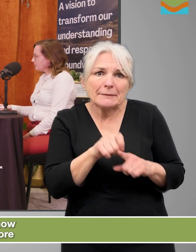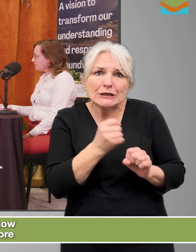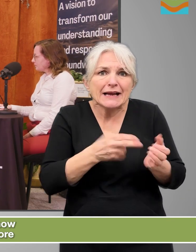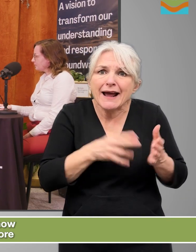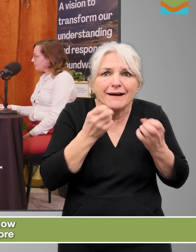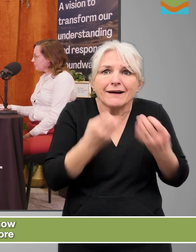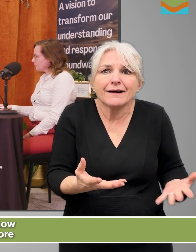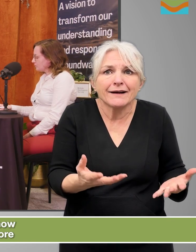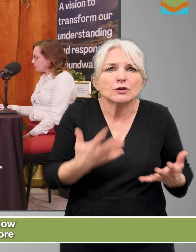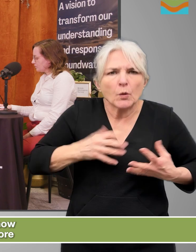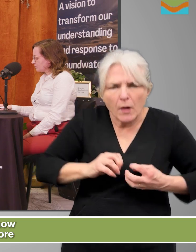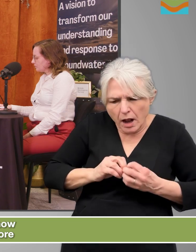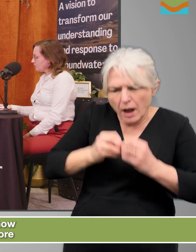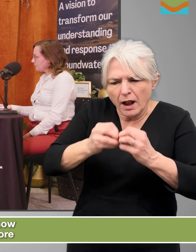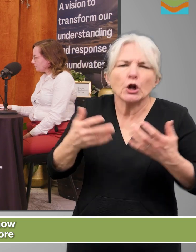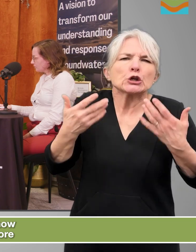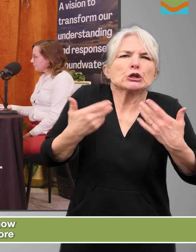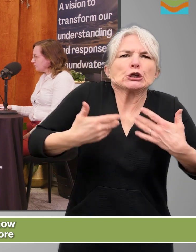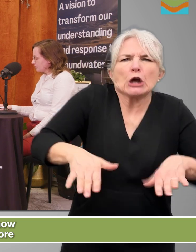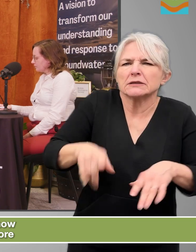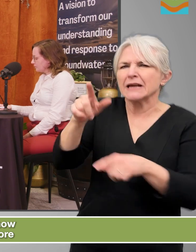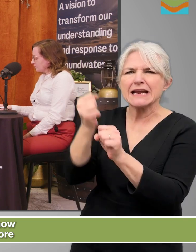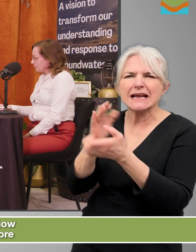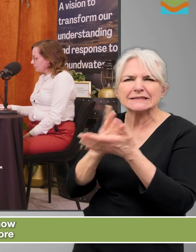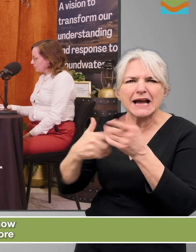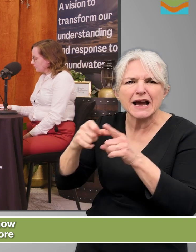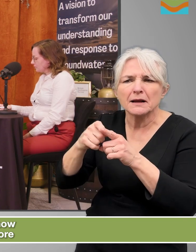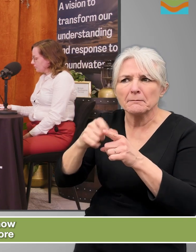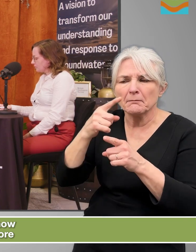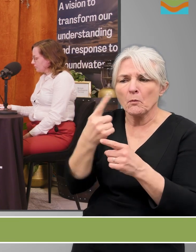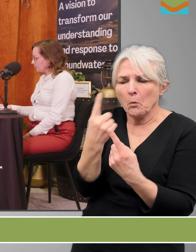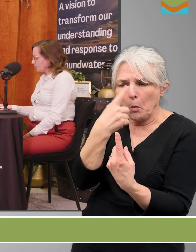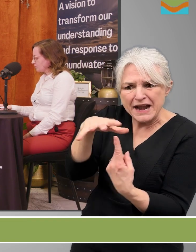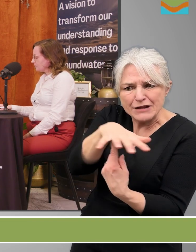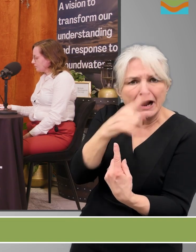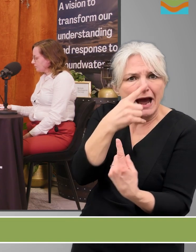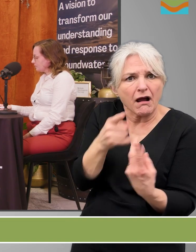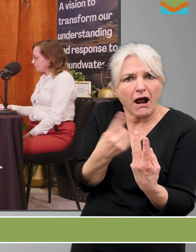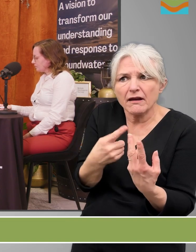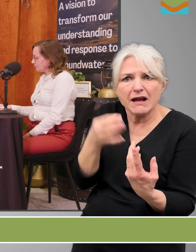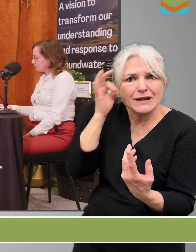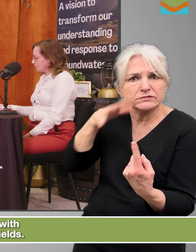but also as a test bed for how we do urban coal fields more widely. And we really wanted to use this as